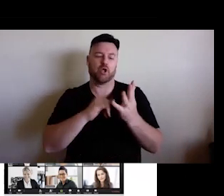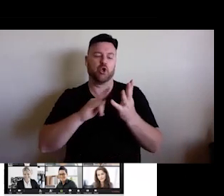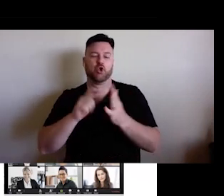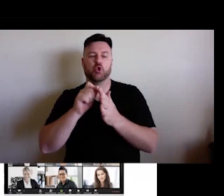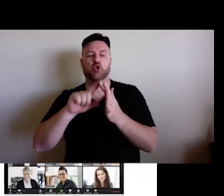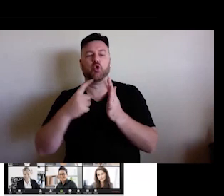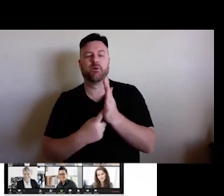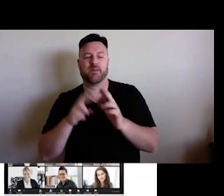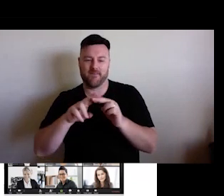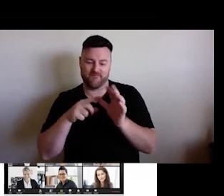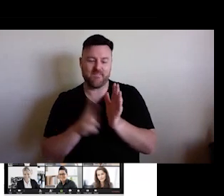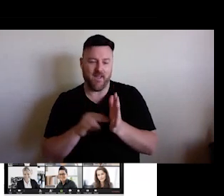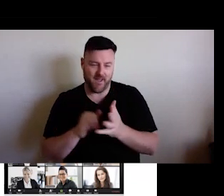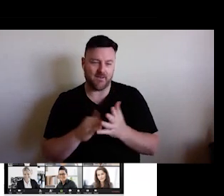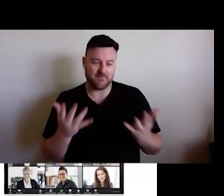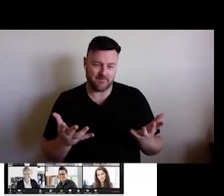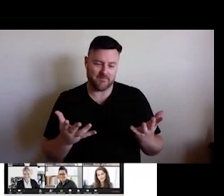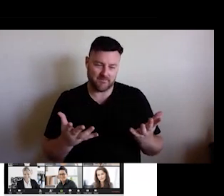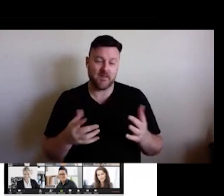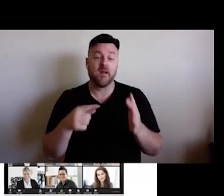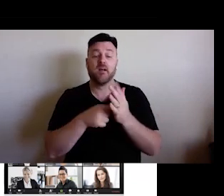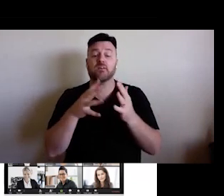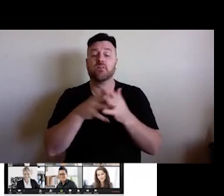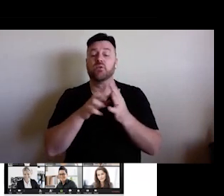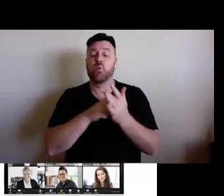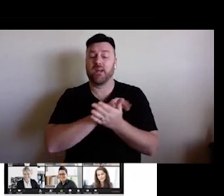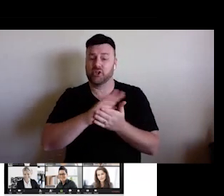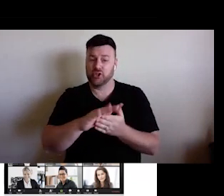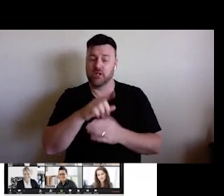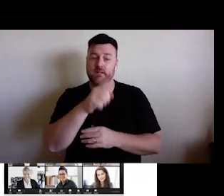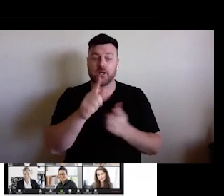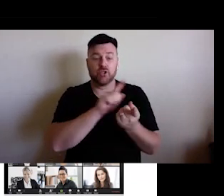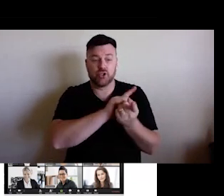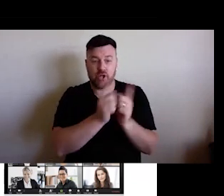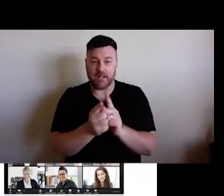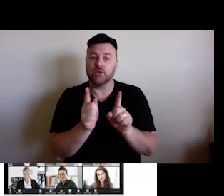bigger, people are using it for other stuff. In December 2019,